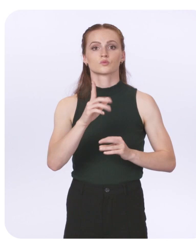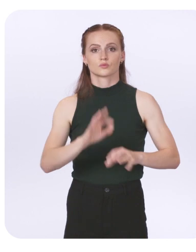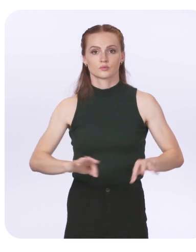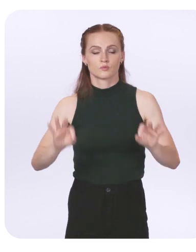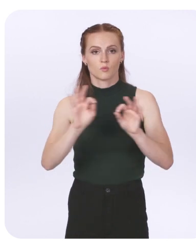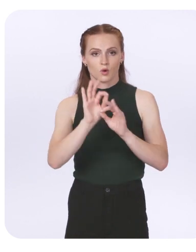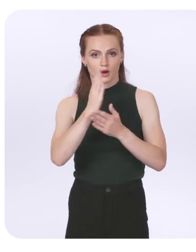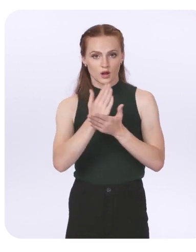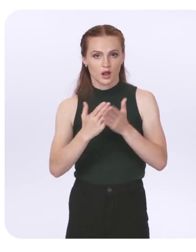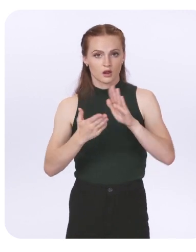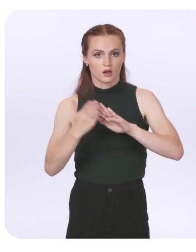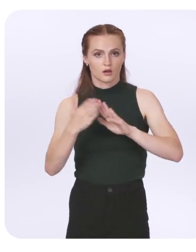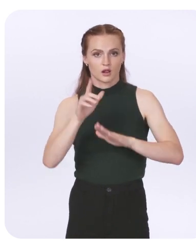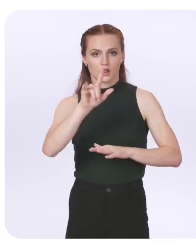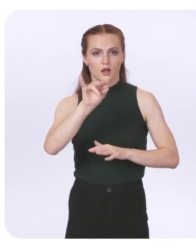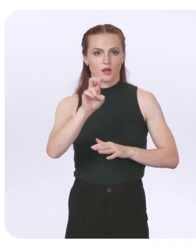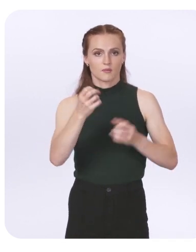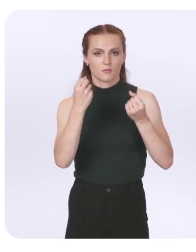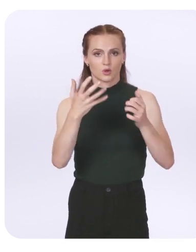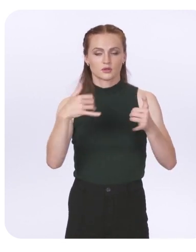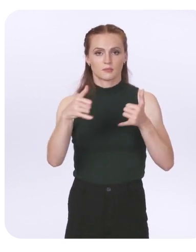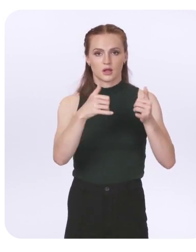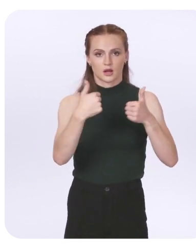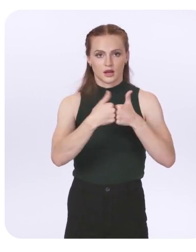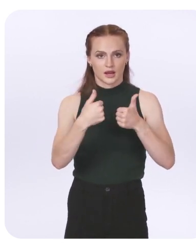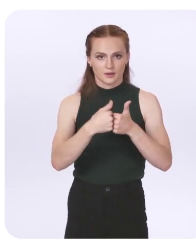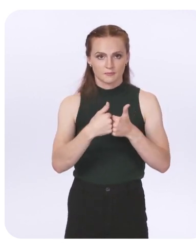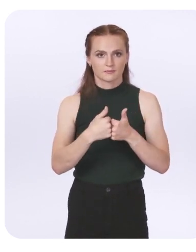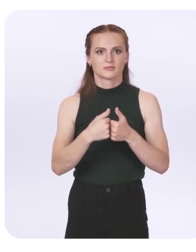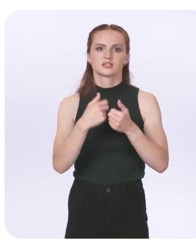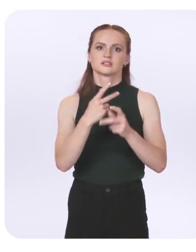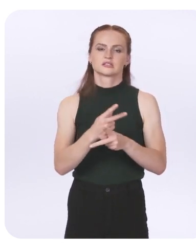Is dealing with bad actors and toxic player behavior in games.